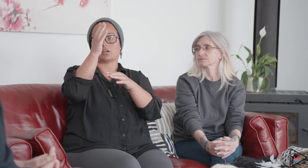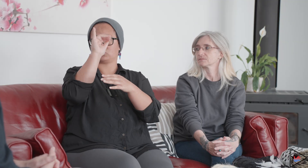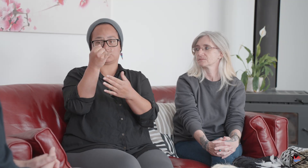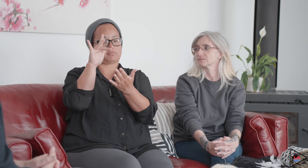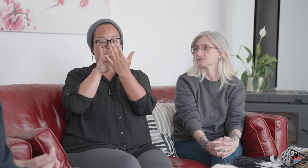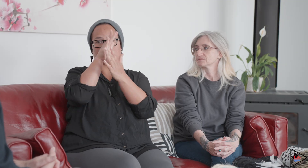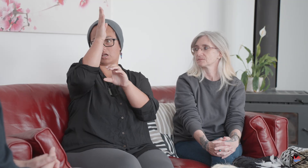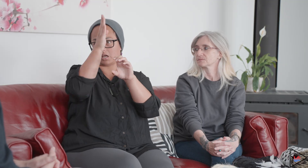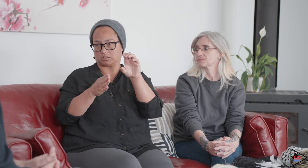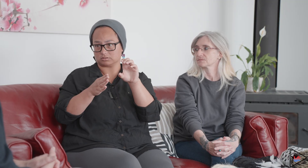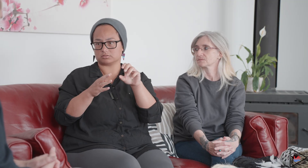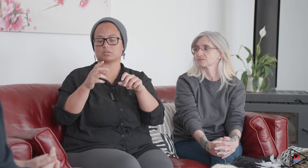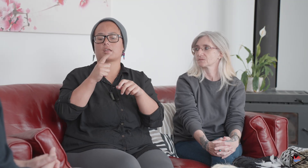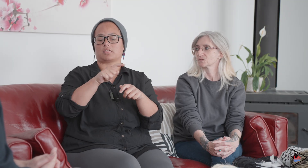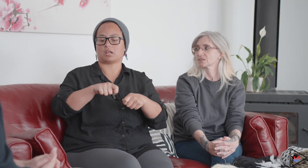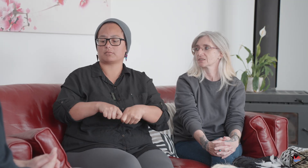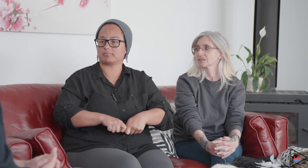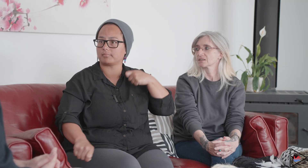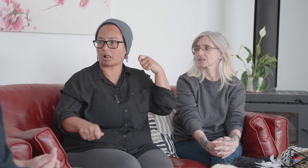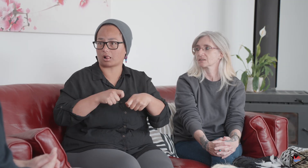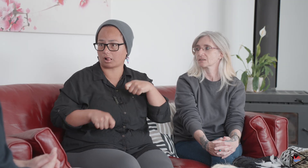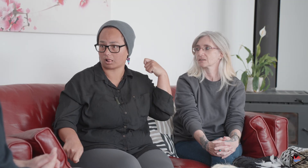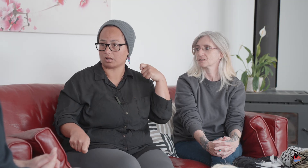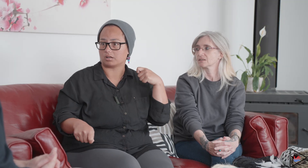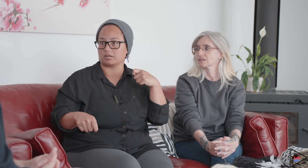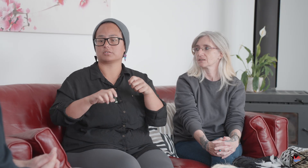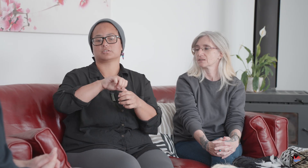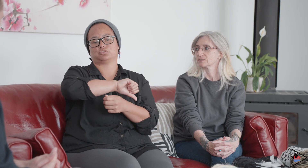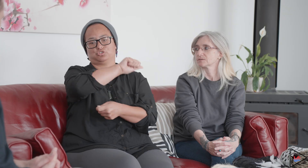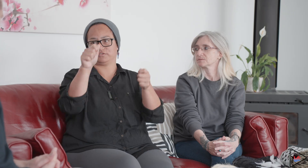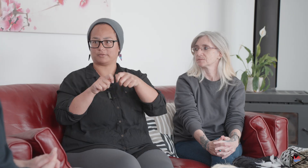the piu piu. It's a different process, but I just cut directly down the middle of the leaf and